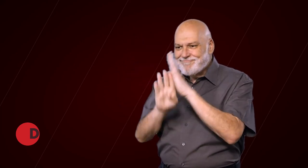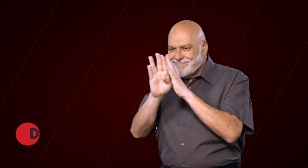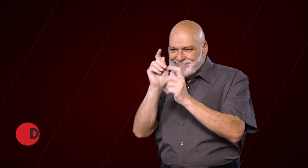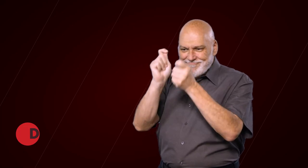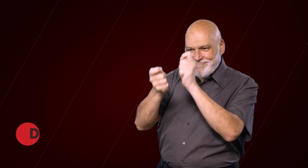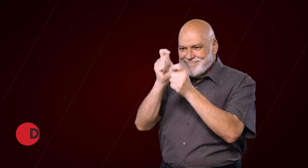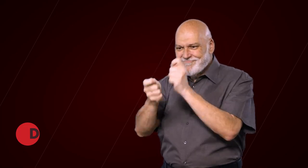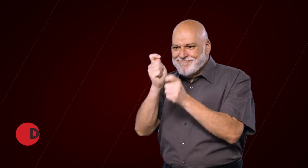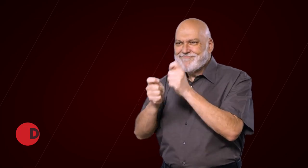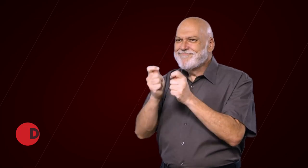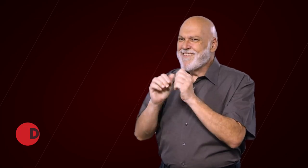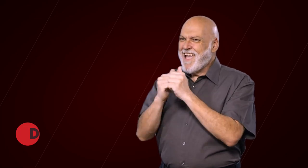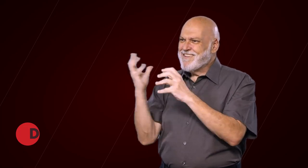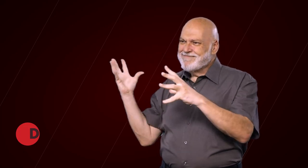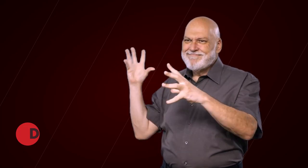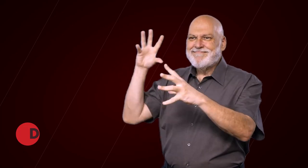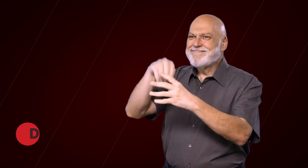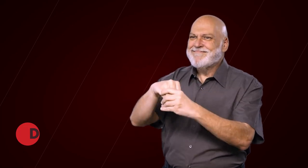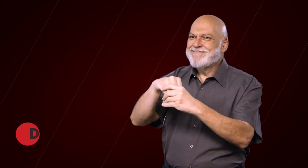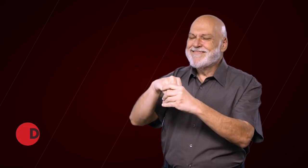the development of LT?